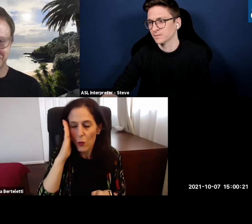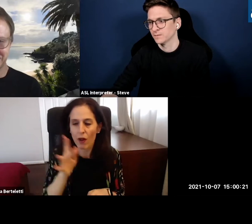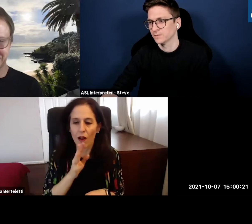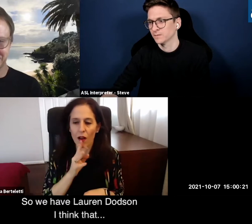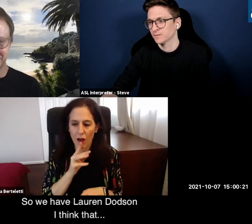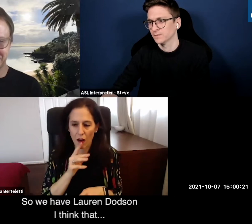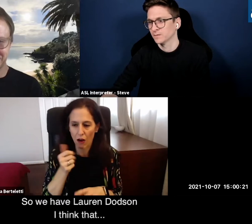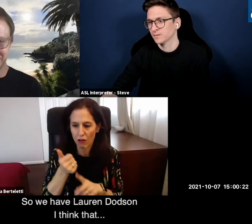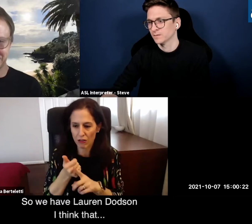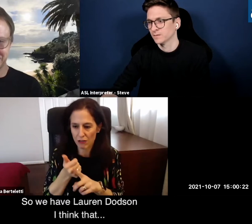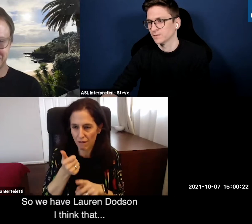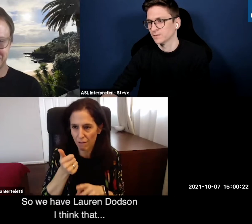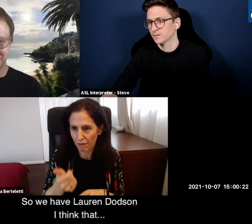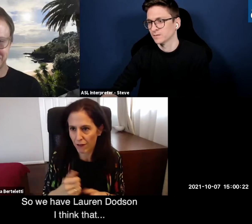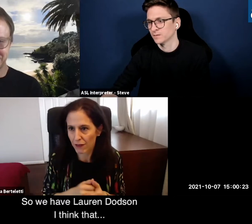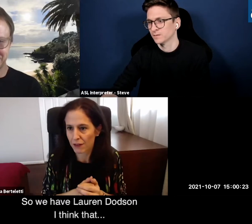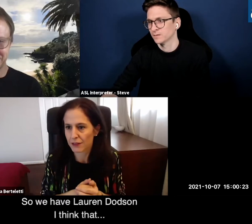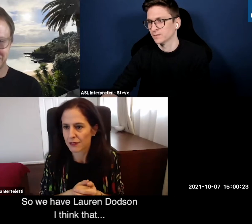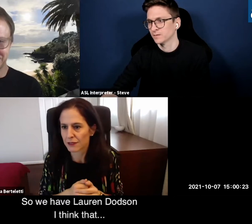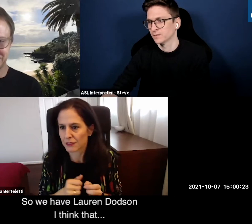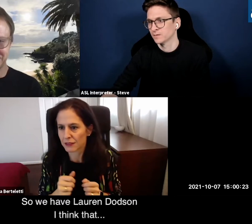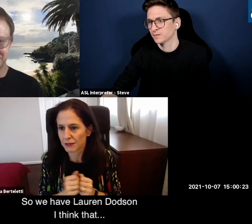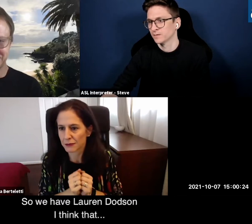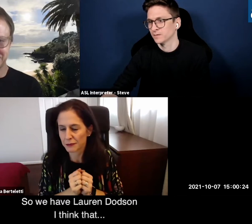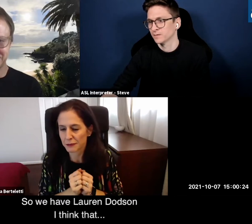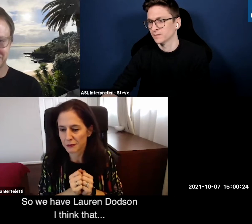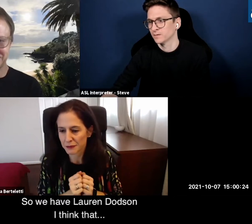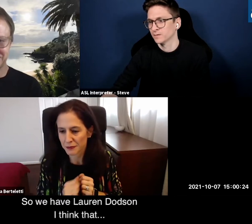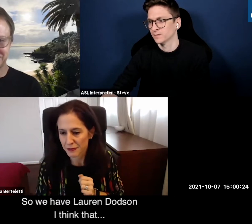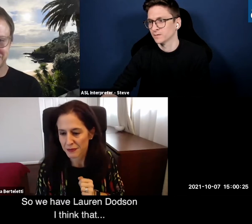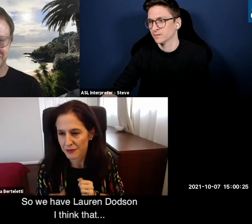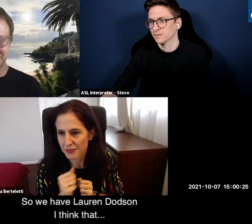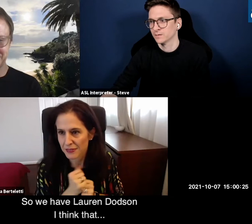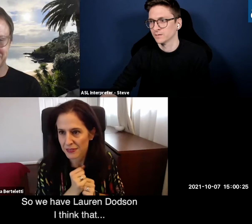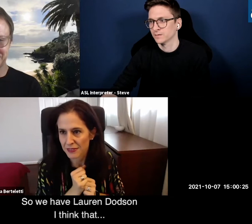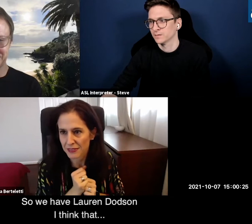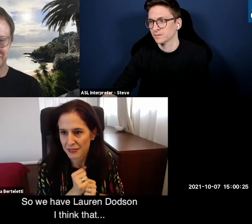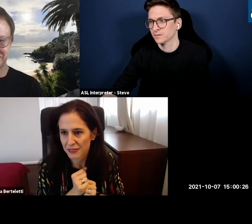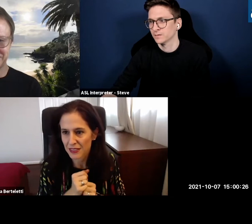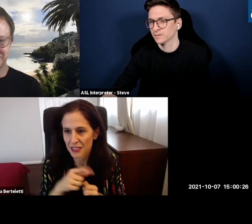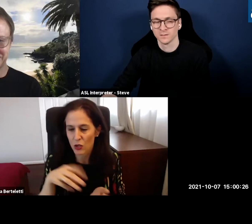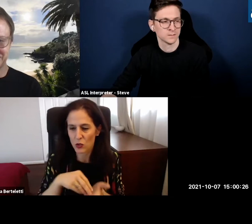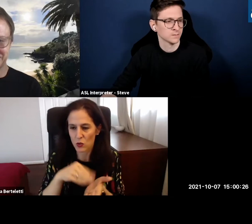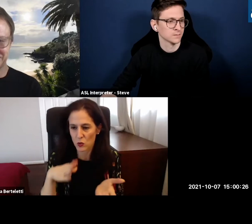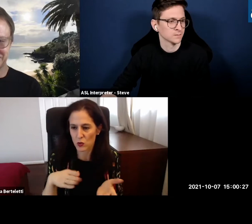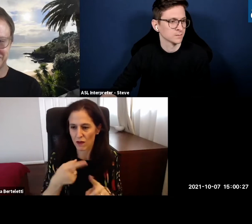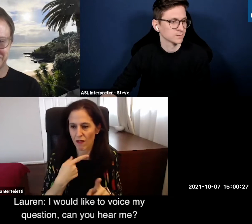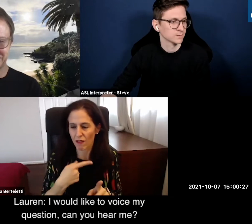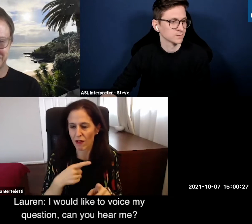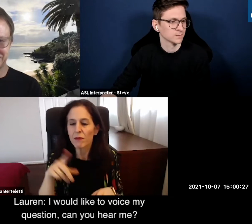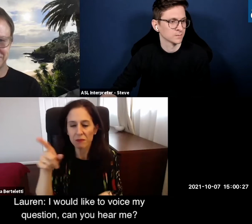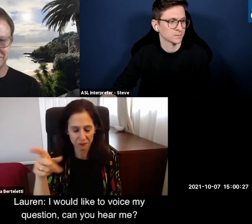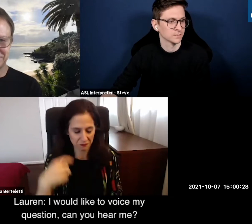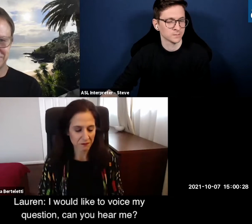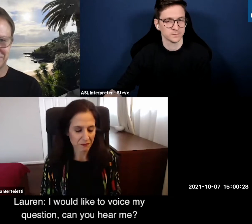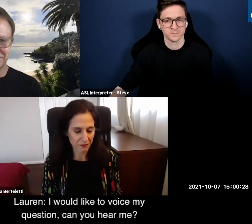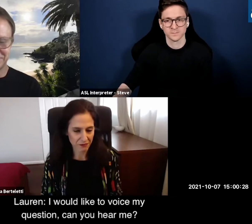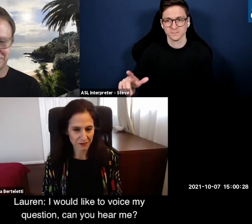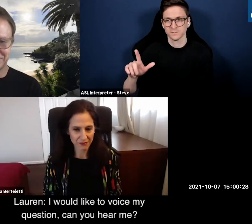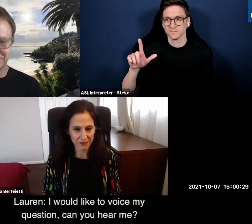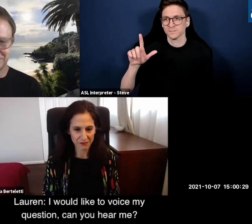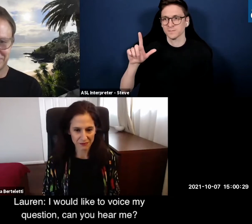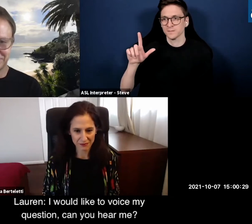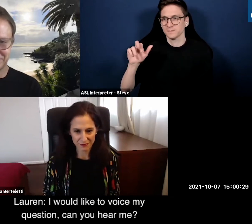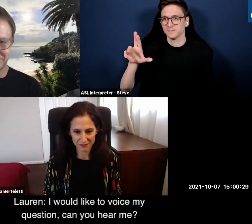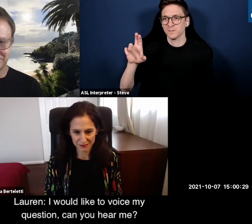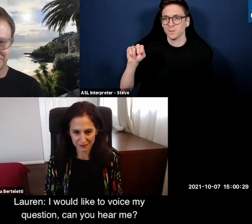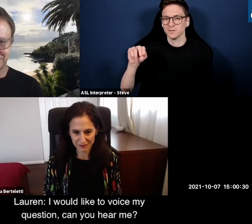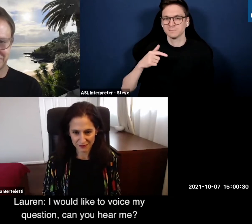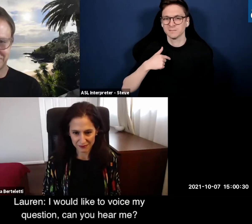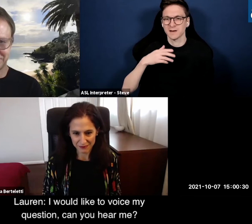so we have lauren dodson i think that i would like to voice my question can you hear me